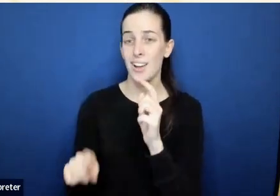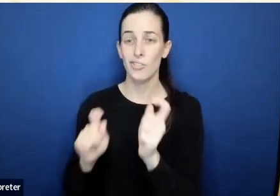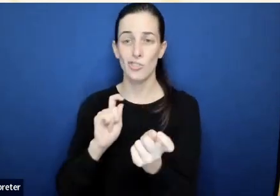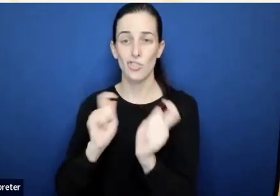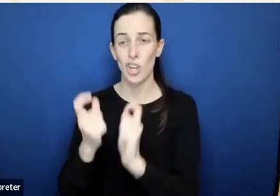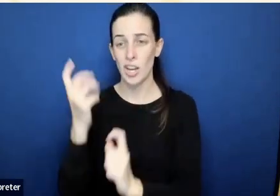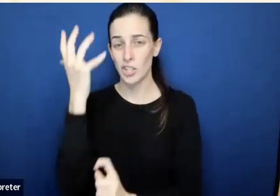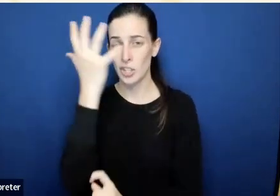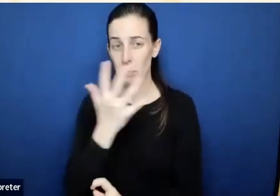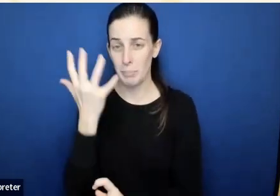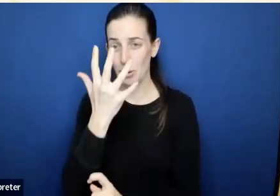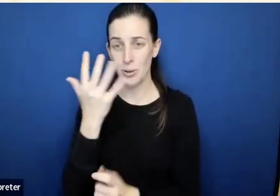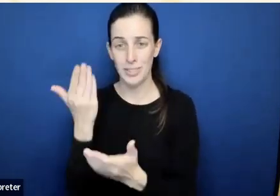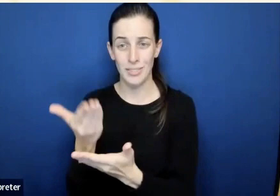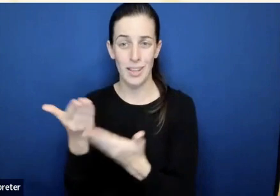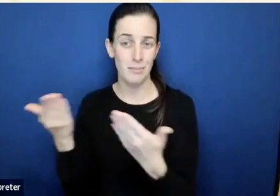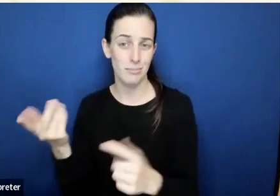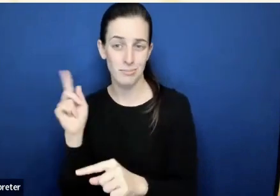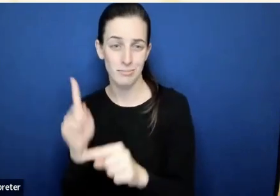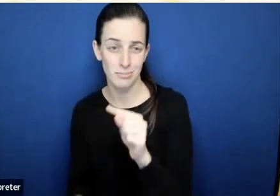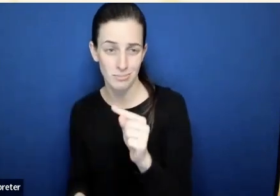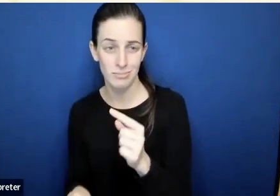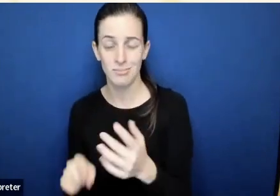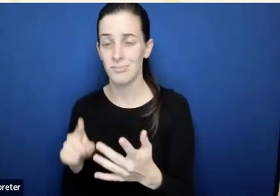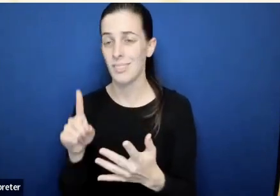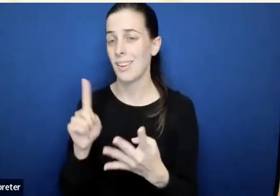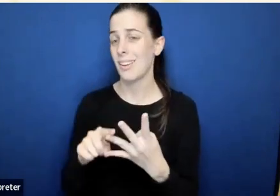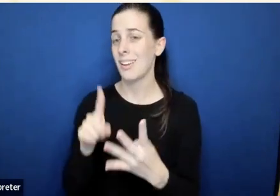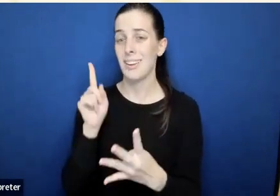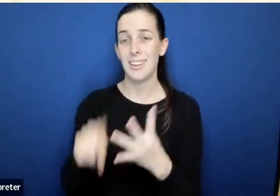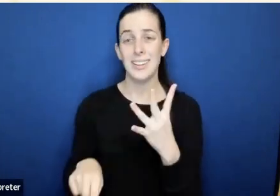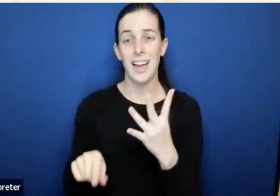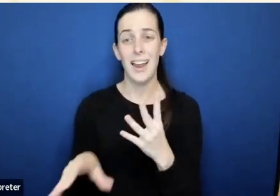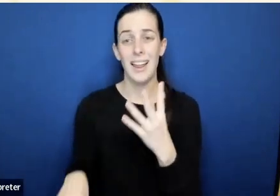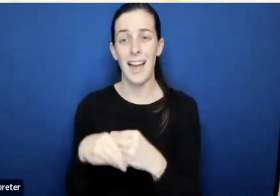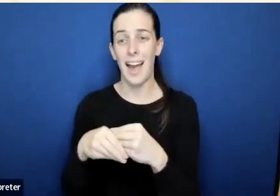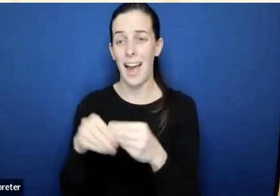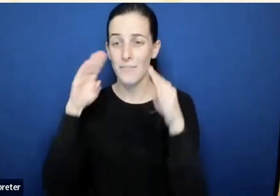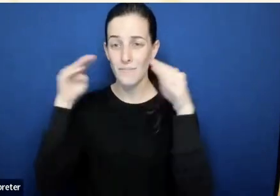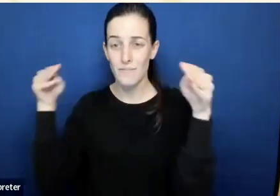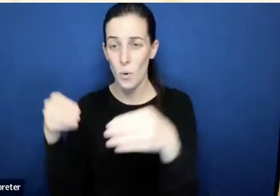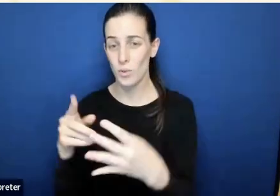neither can it add focusability, nor it can add keyboard functionality to the elements.